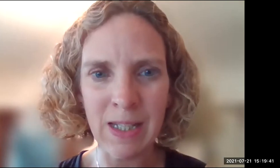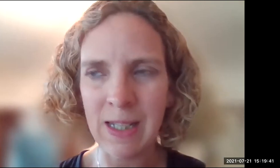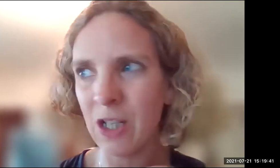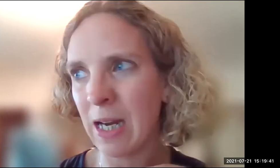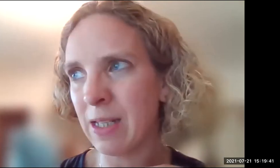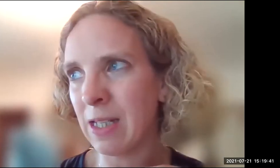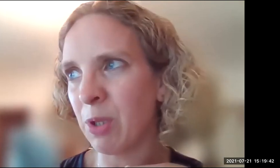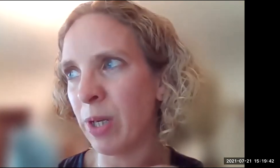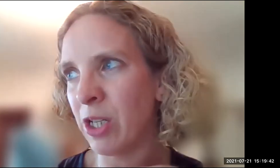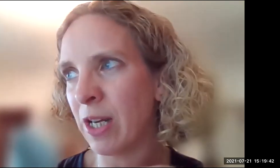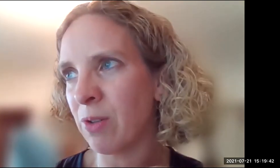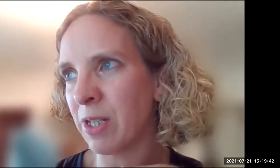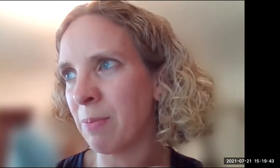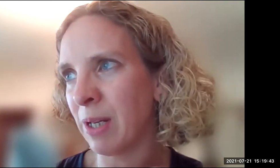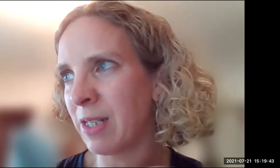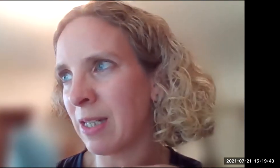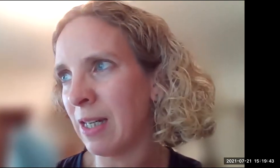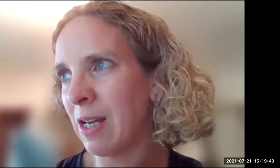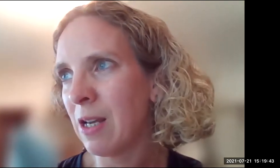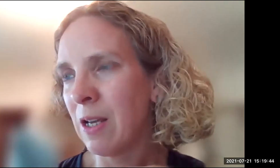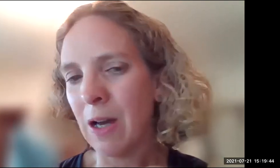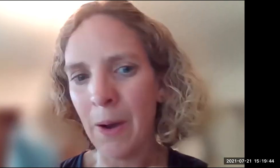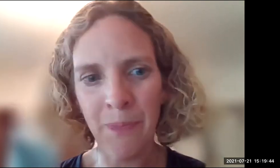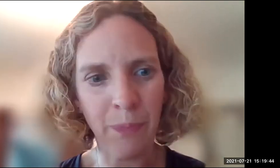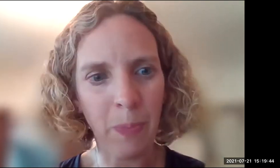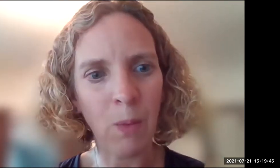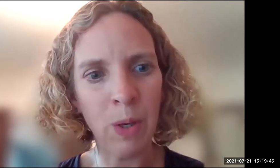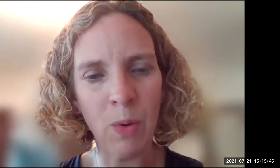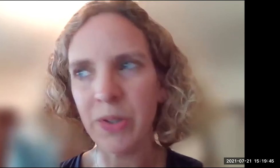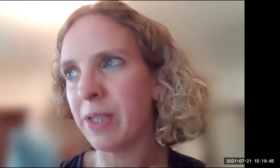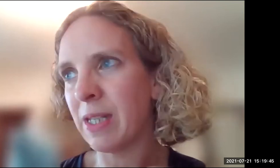education that really puts girls with disabilities at the